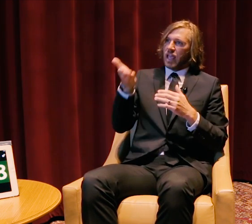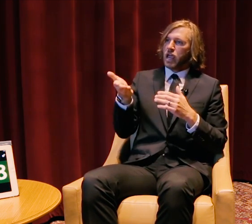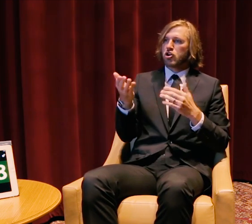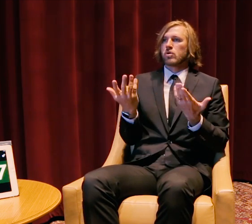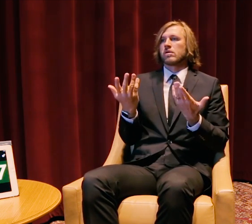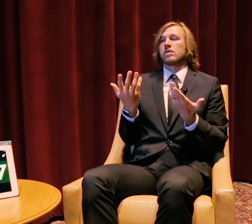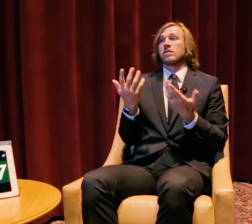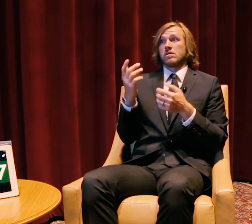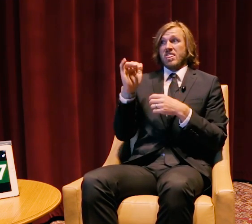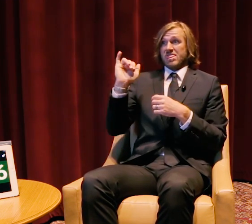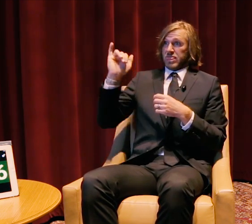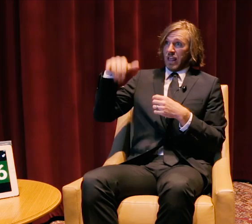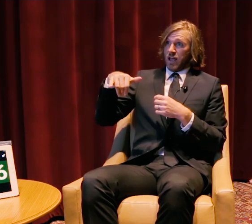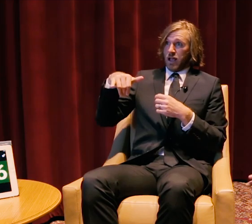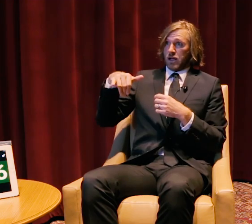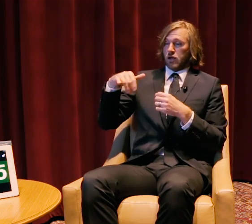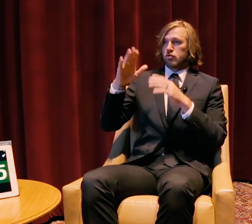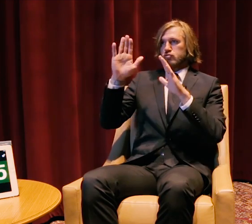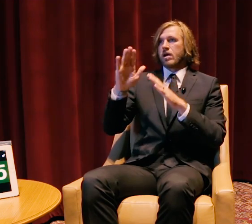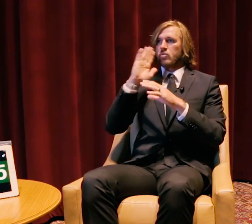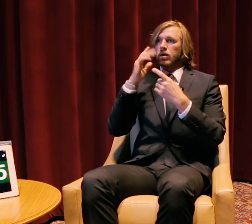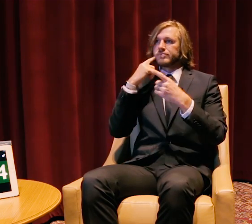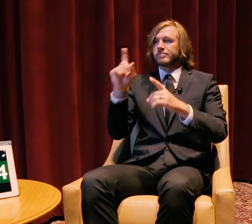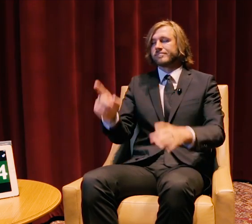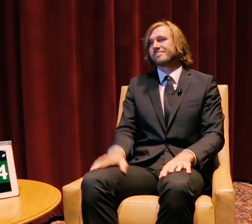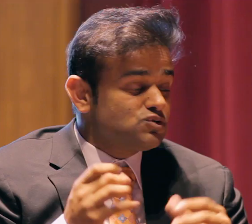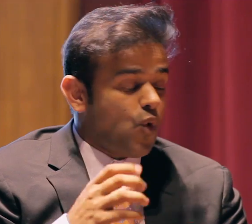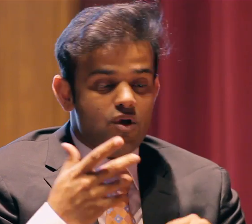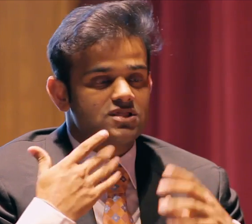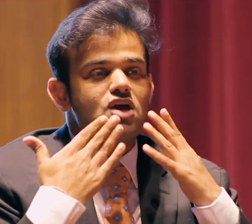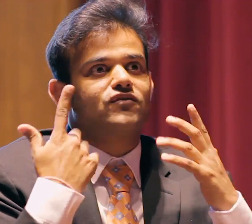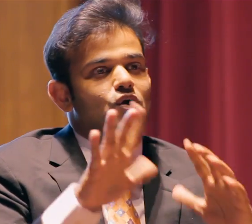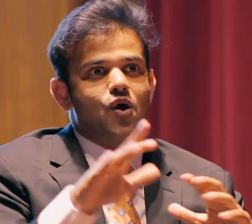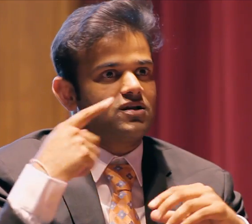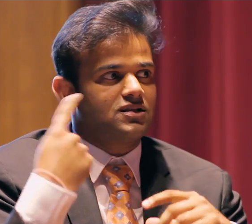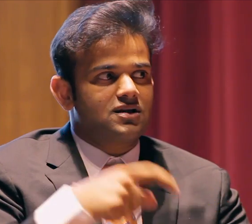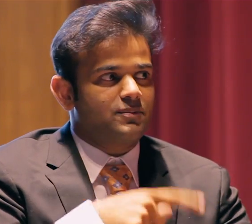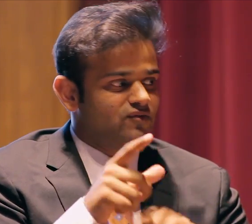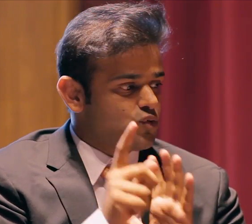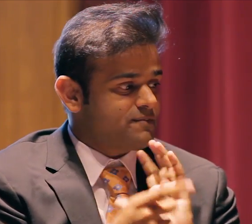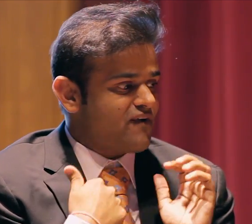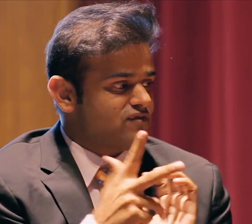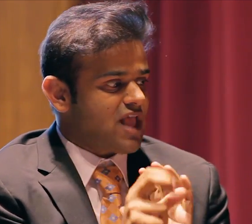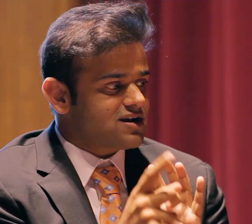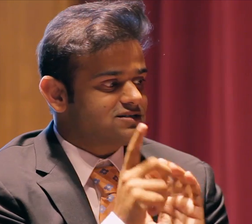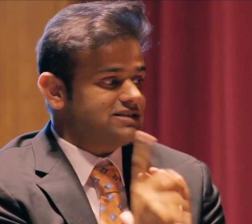because with that, you know, great things can come. [Vai] So, thank you for your time.